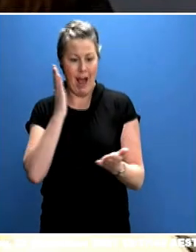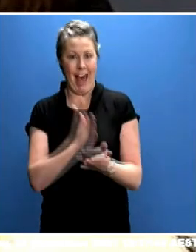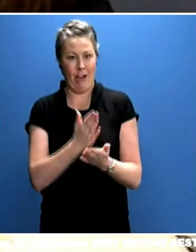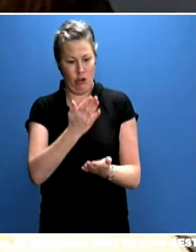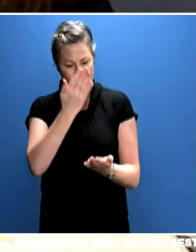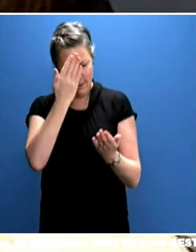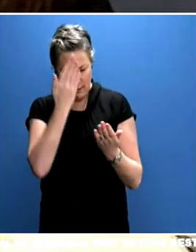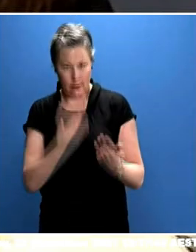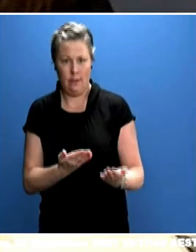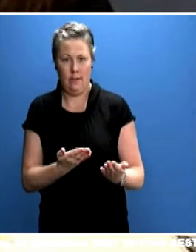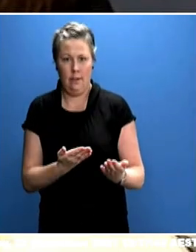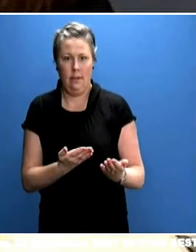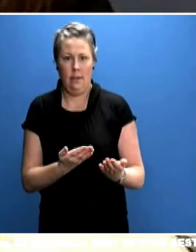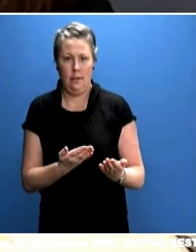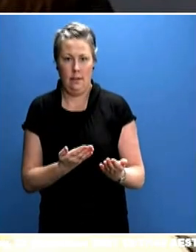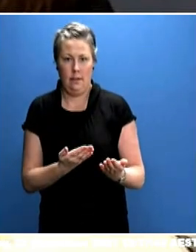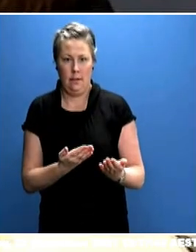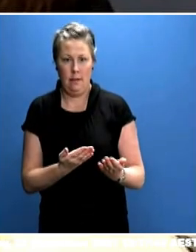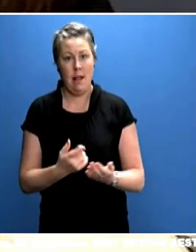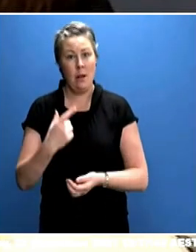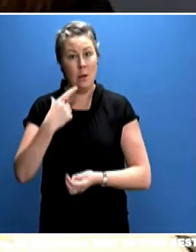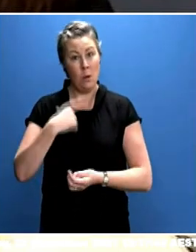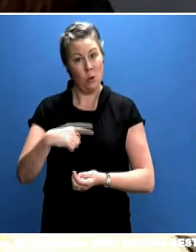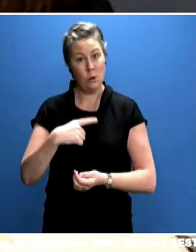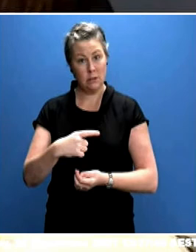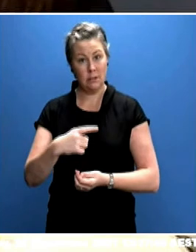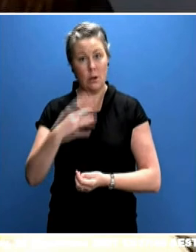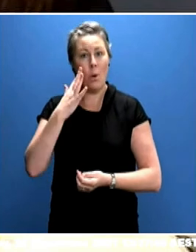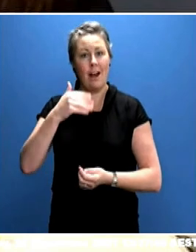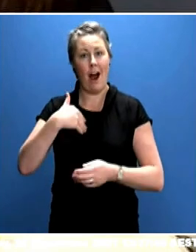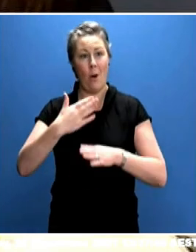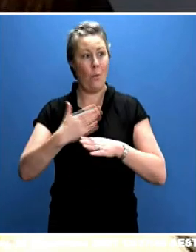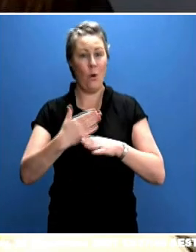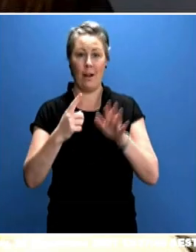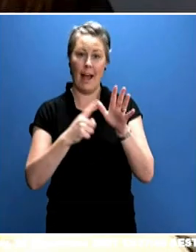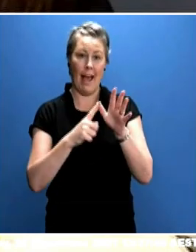Because what we've found and I've found during my time at the ALS is,